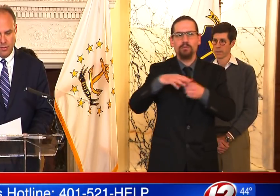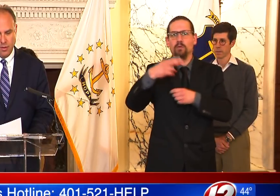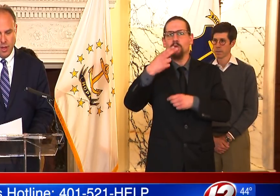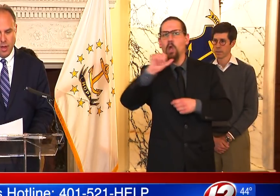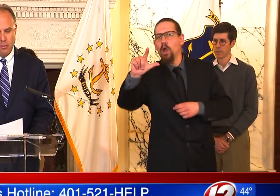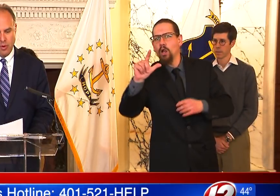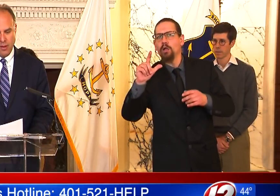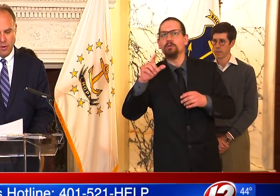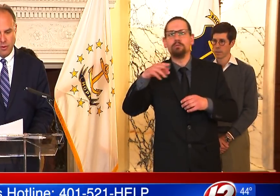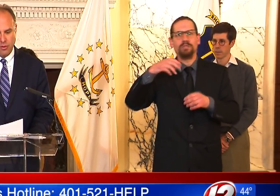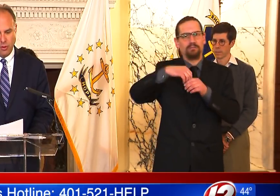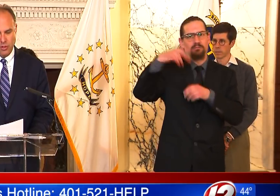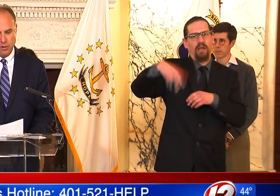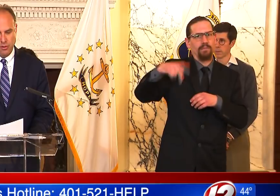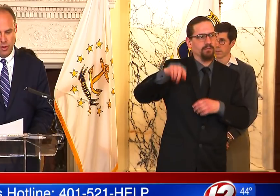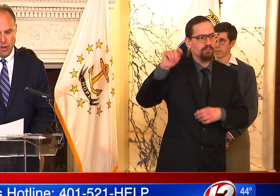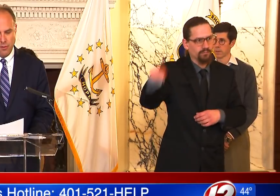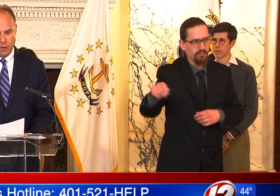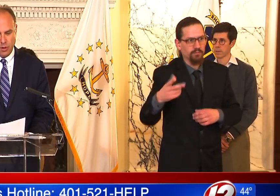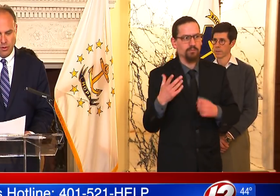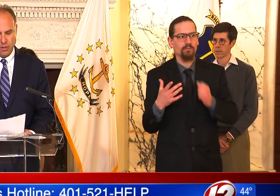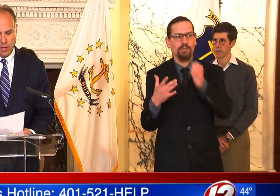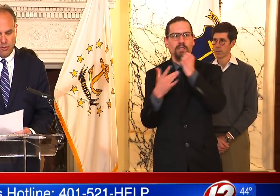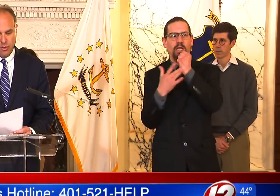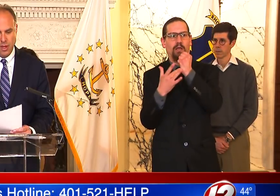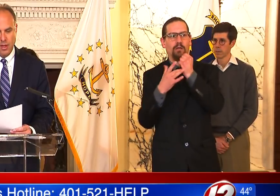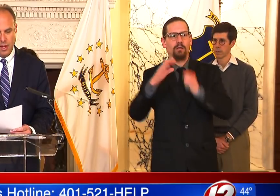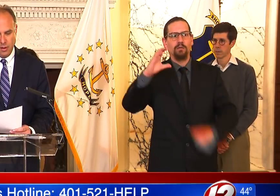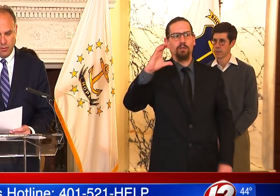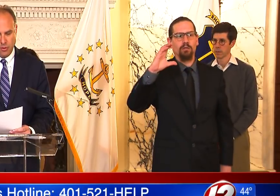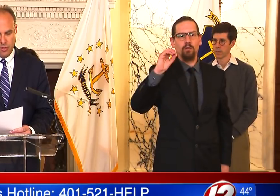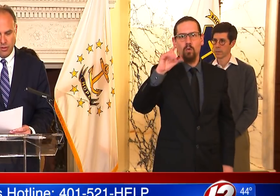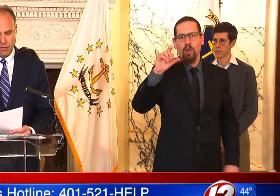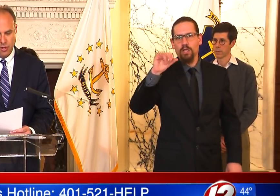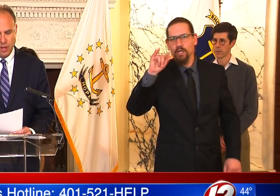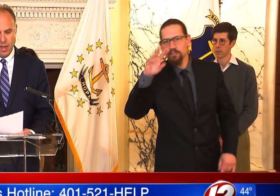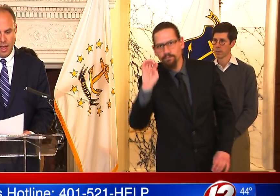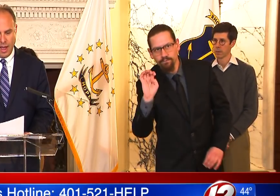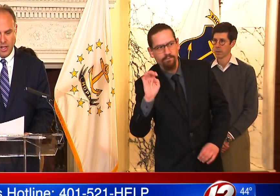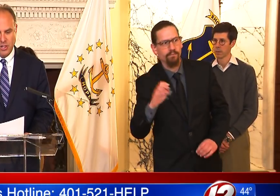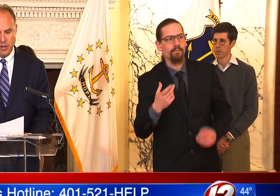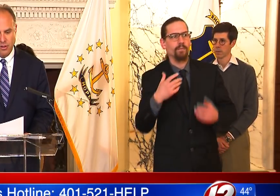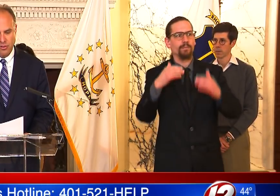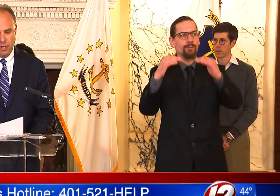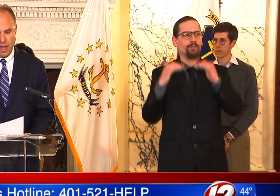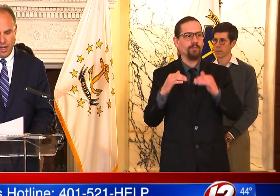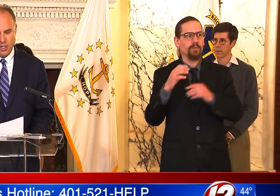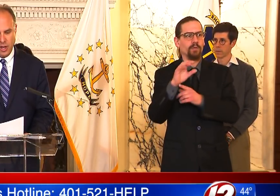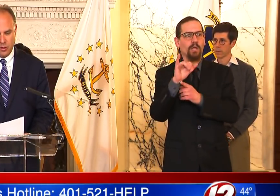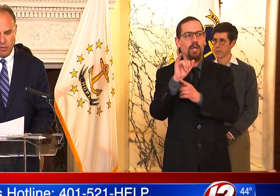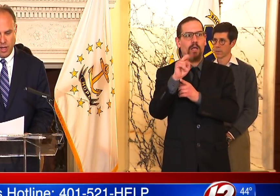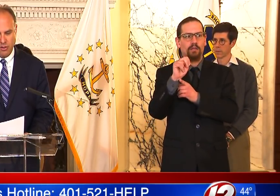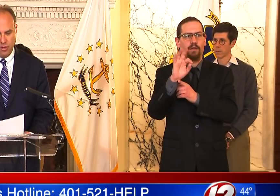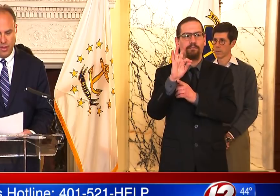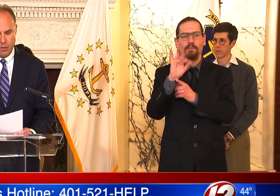BUSINESSES. DISTRICT 12 PROVIDENCE PART OF CIC, TECH COLLECTIVE, BRAVE